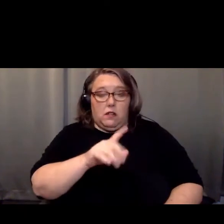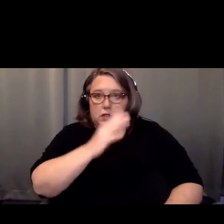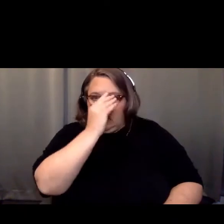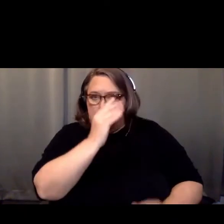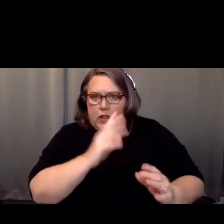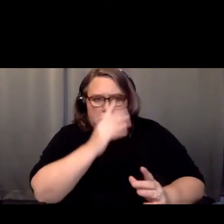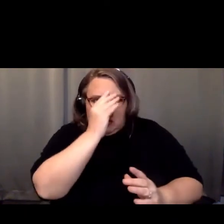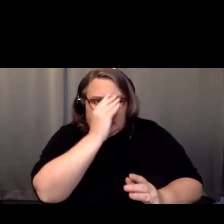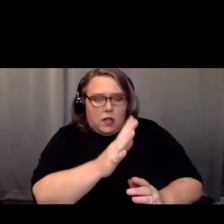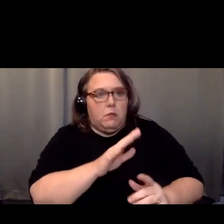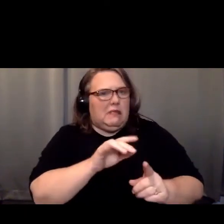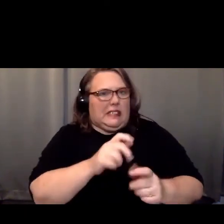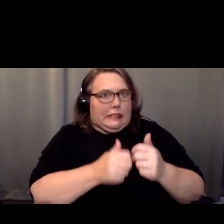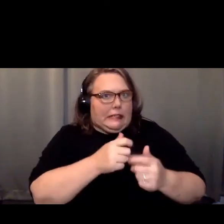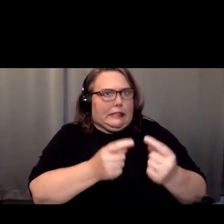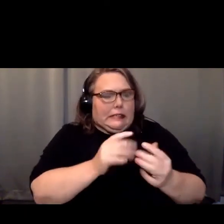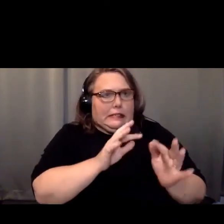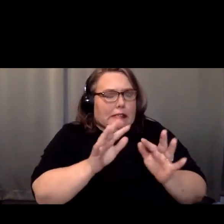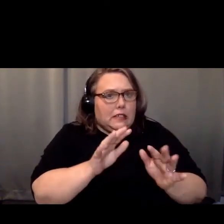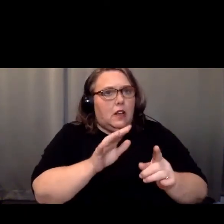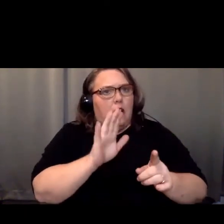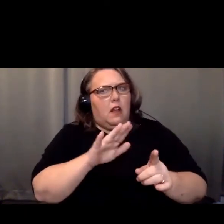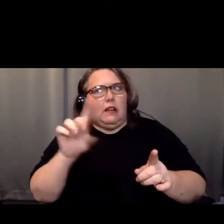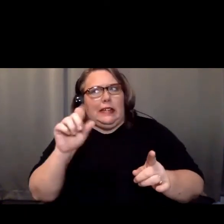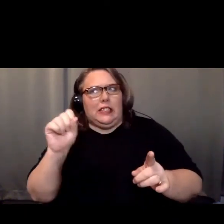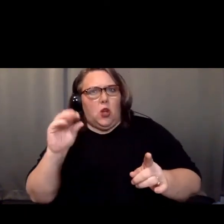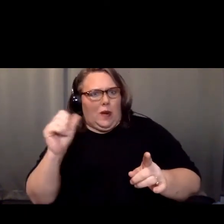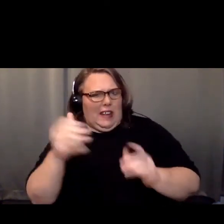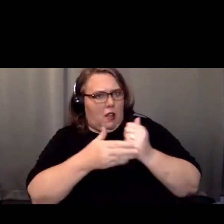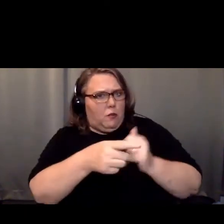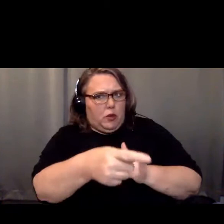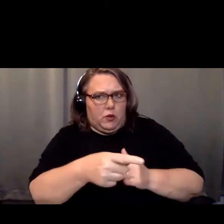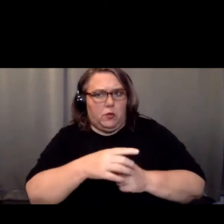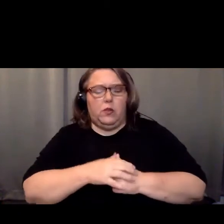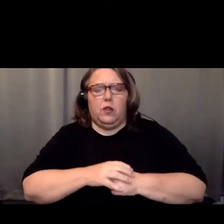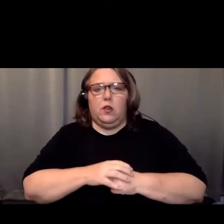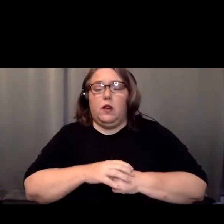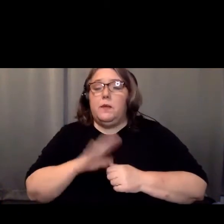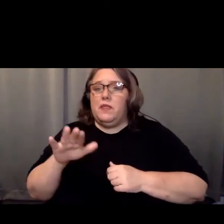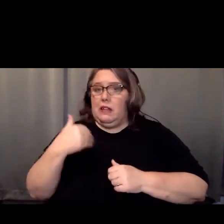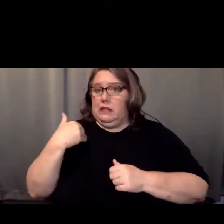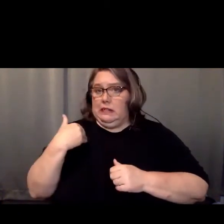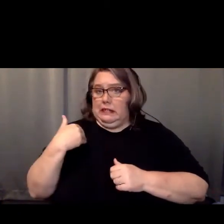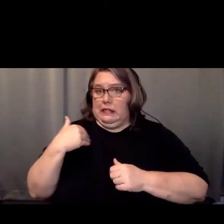We saw a lot of these situations when COVID happened and things went all virtual,